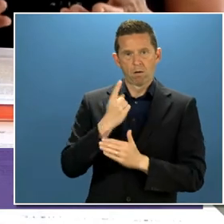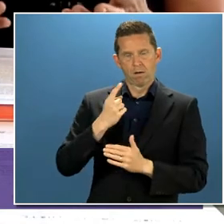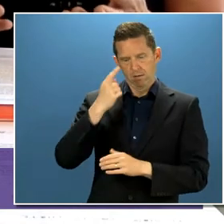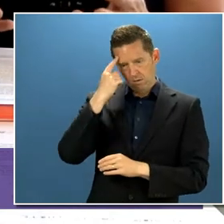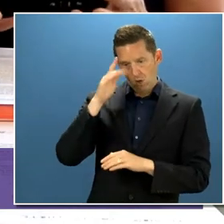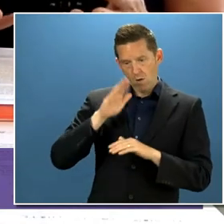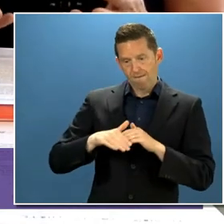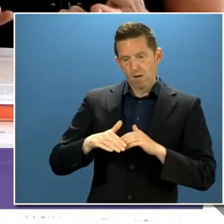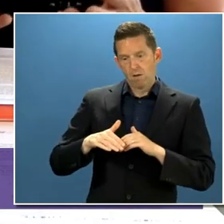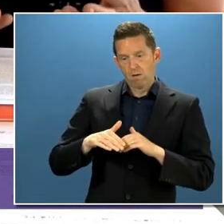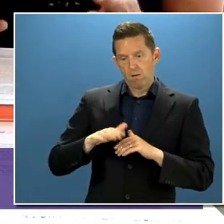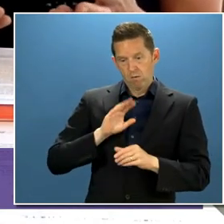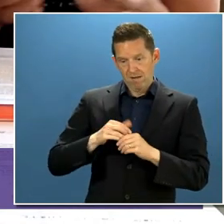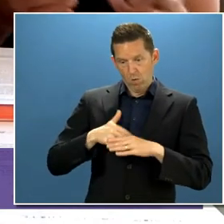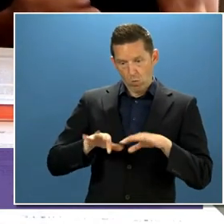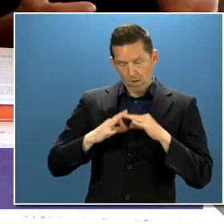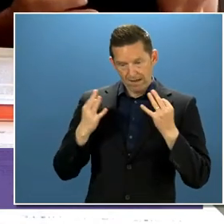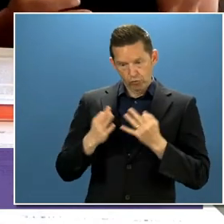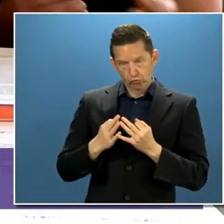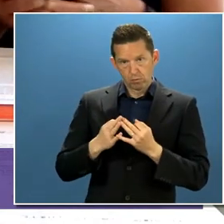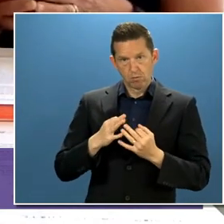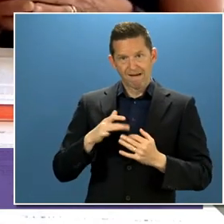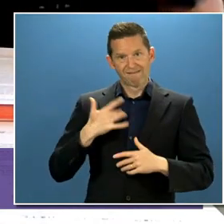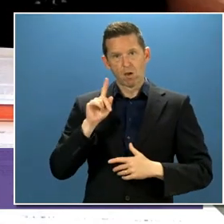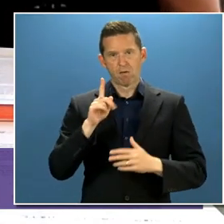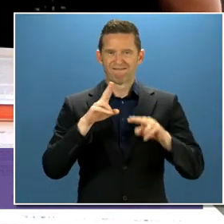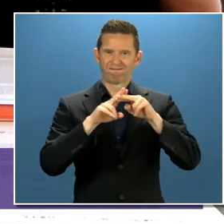organisation is do you or do you not fit the culture, and that is for anybody.